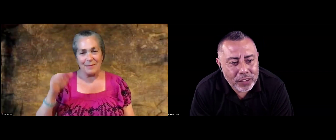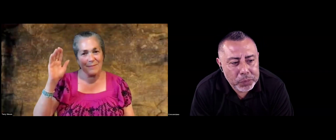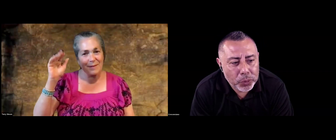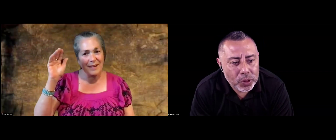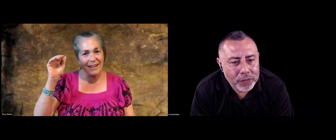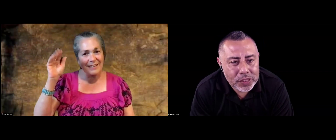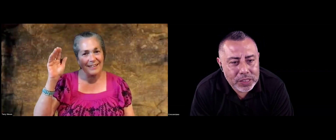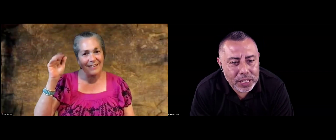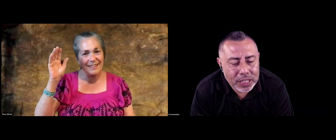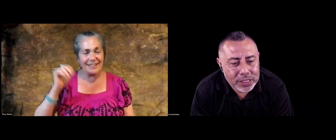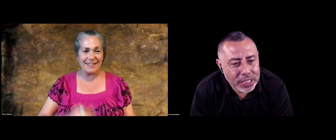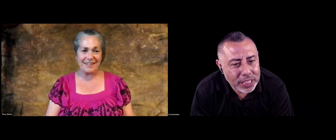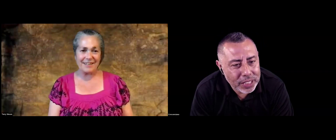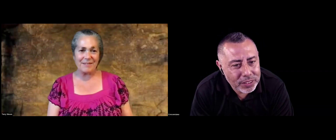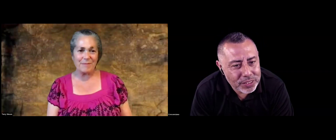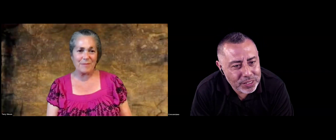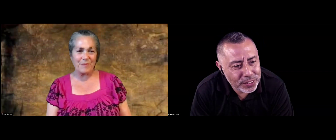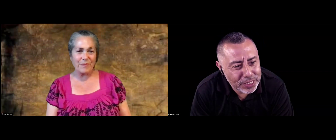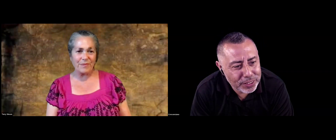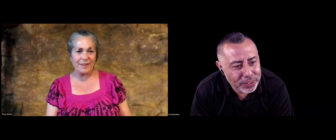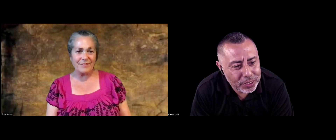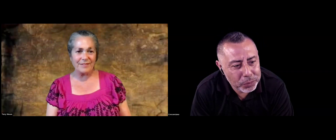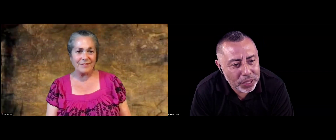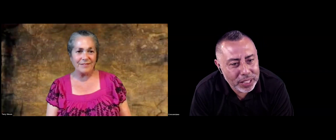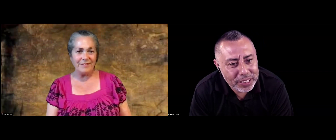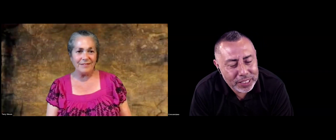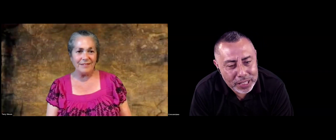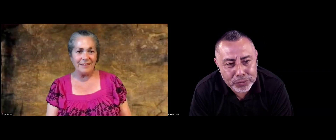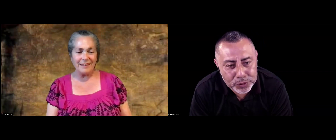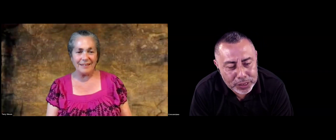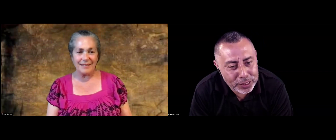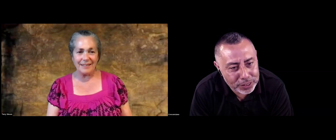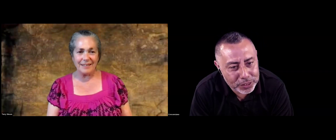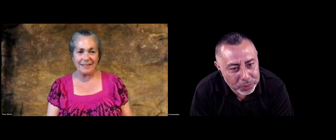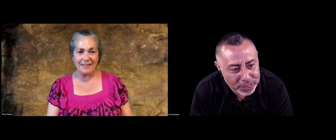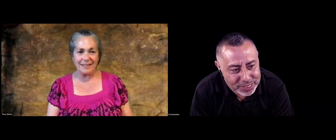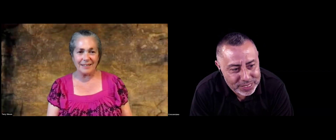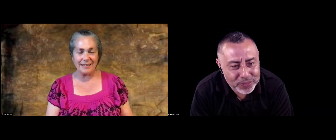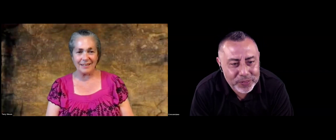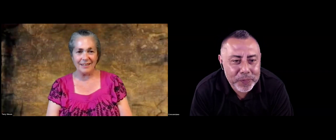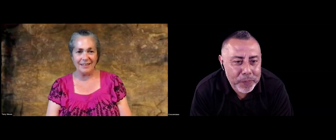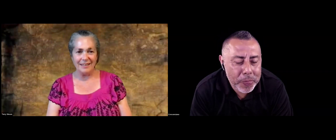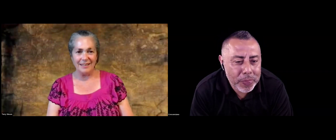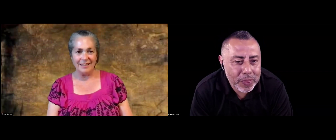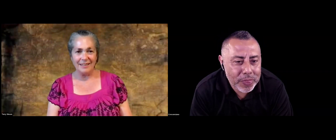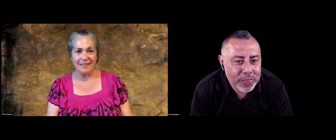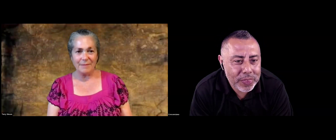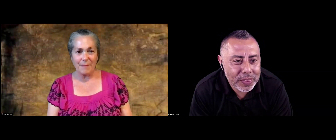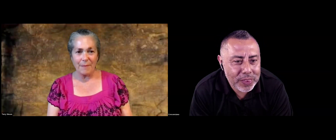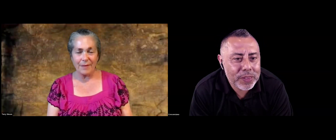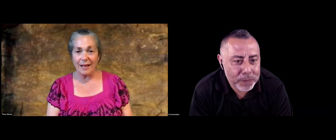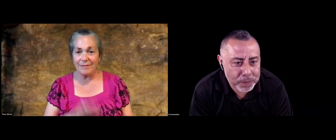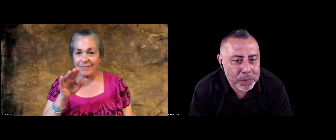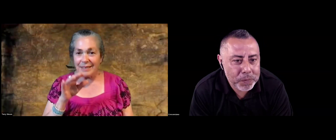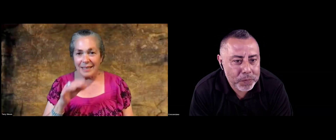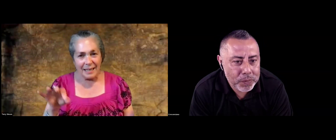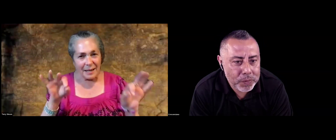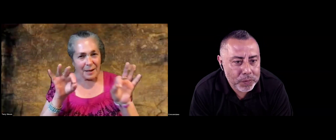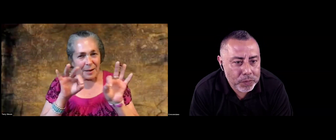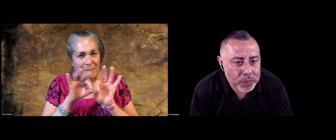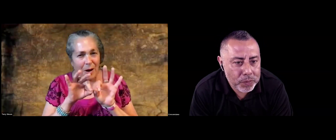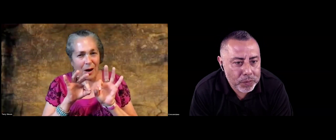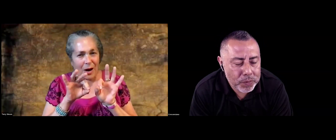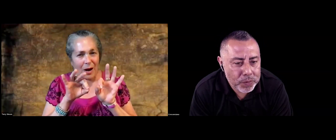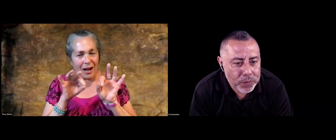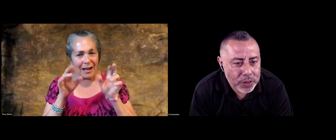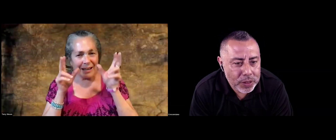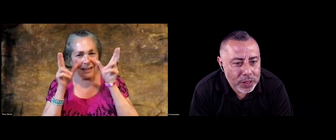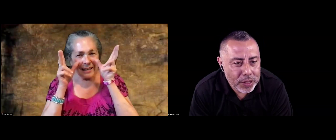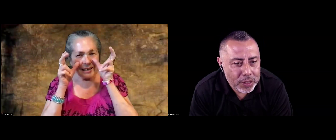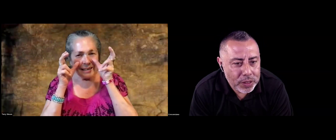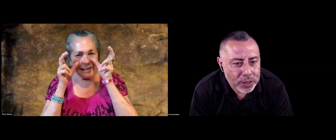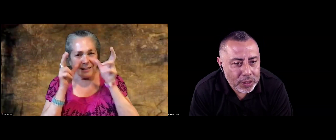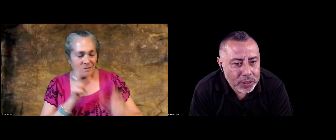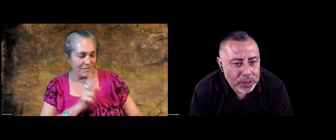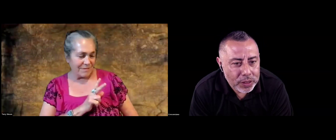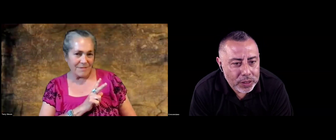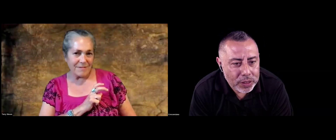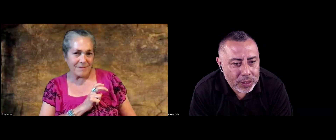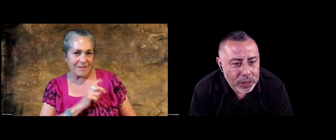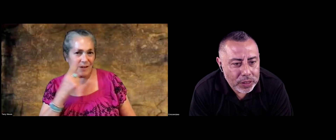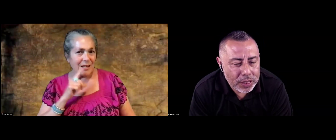And deaf people will often say, take care, see you later, goodbye, and have really long goodbye.